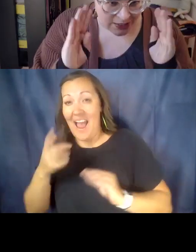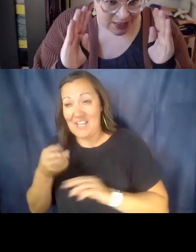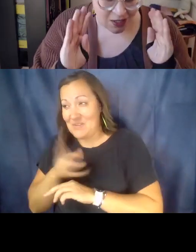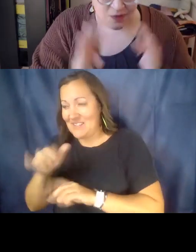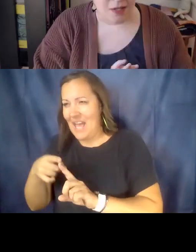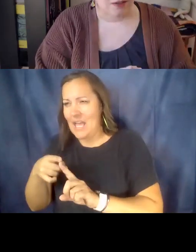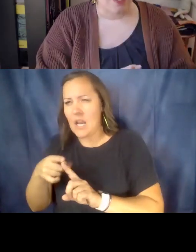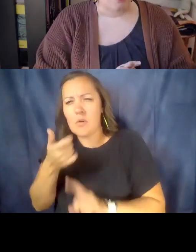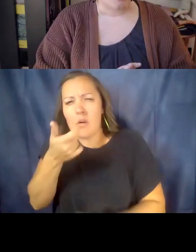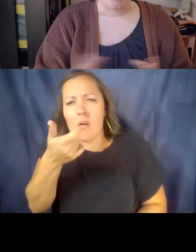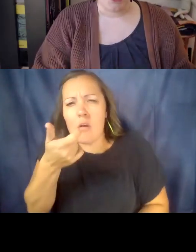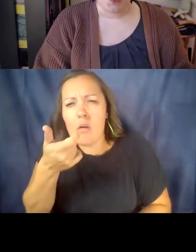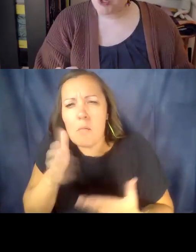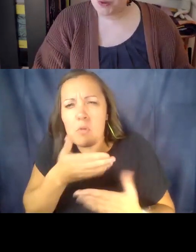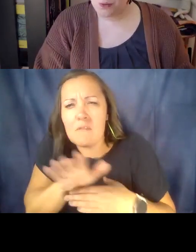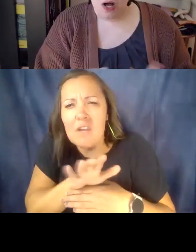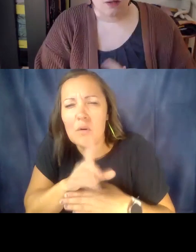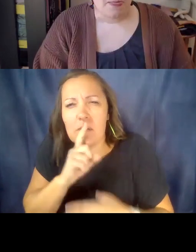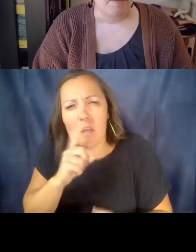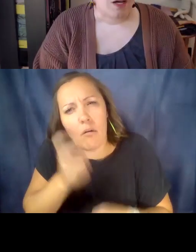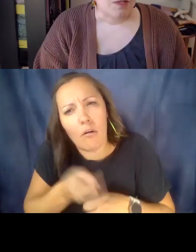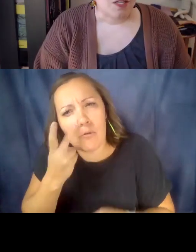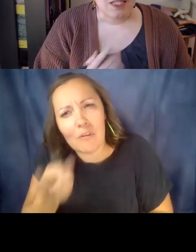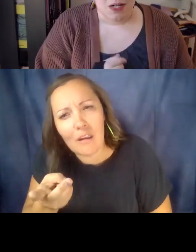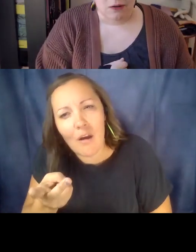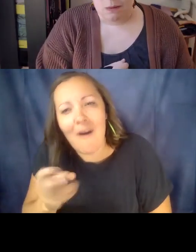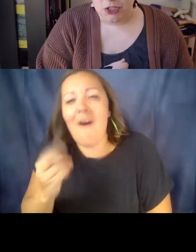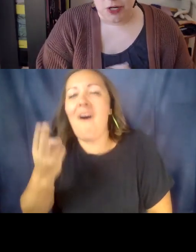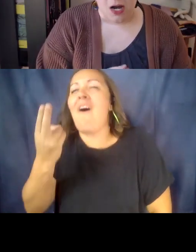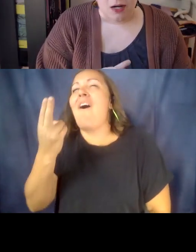see? So it actually works really well. So that something I would recommend turning on if you